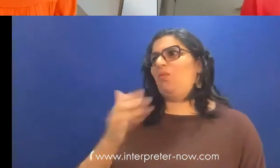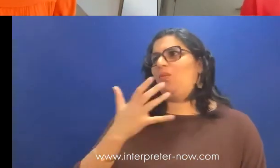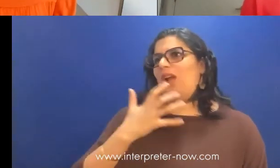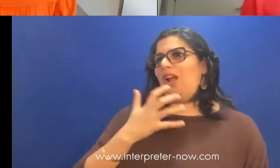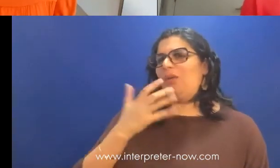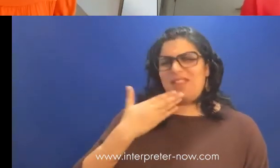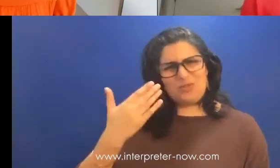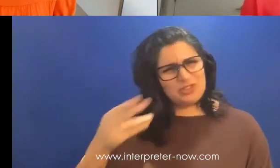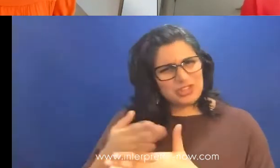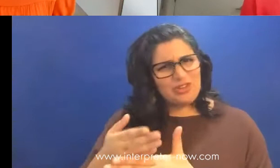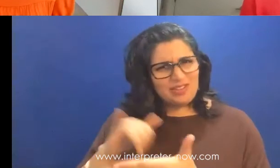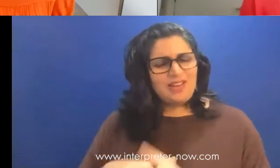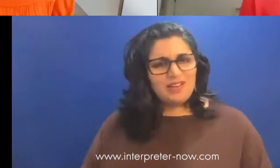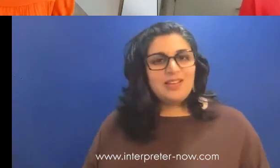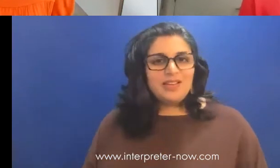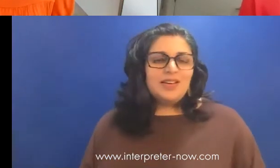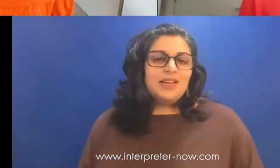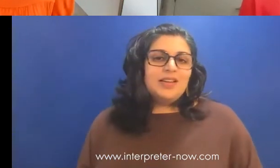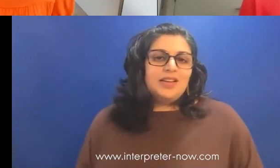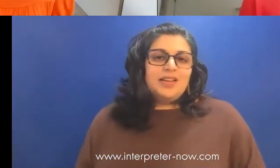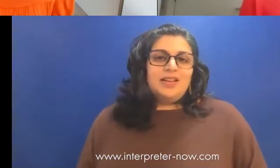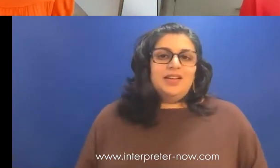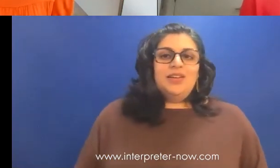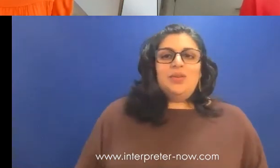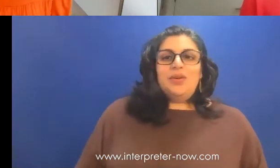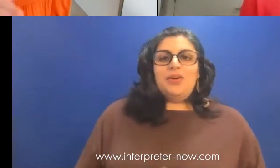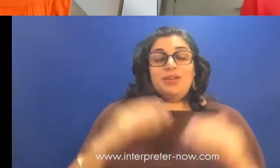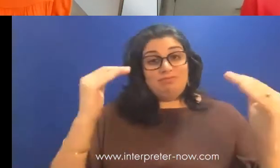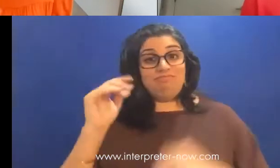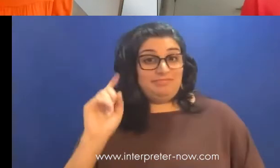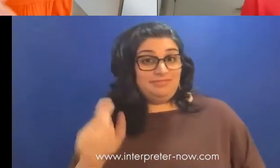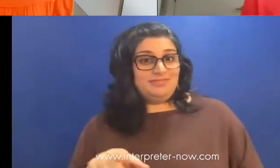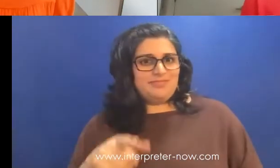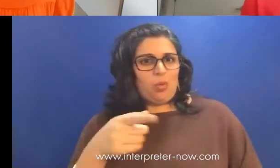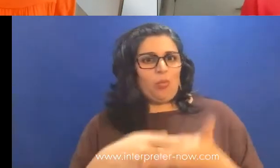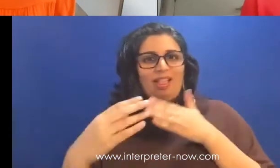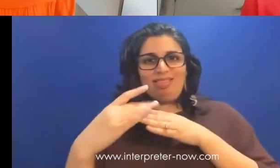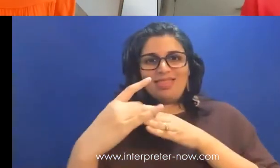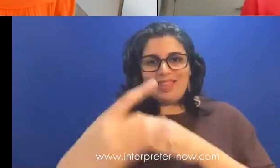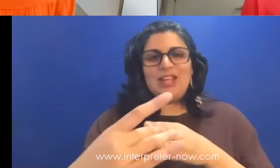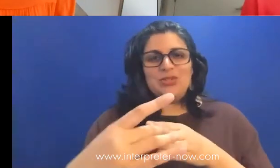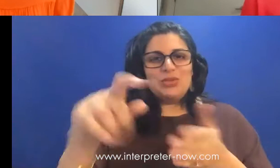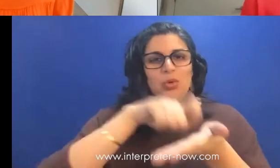And so, my next question is kind of what led you to write this book?